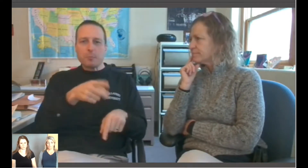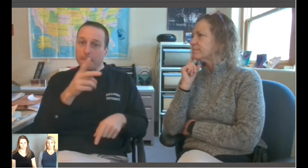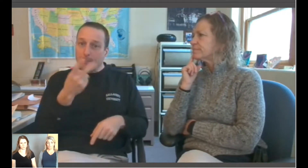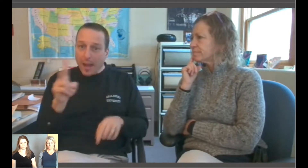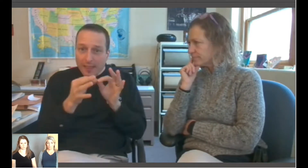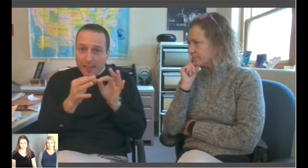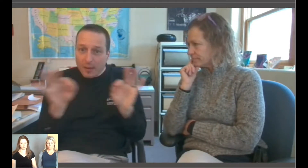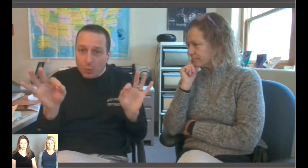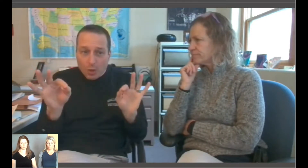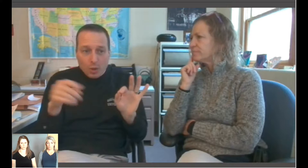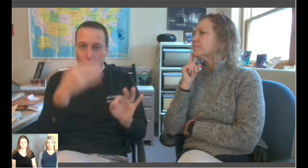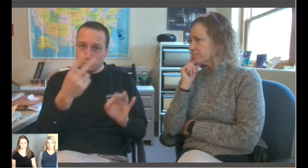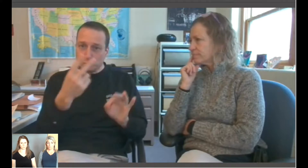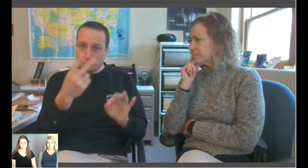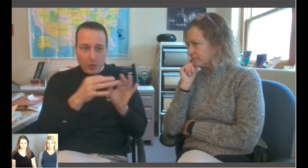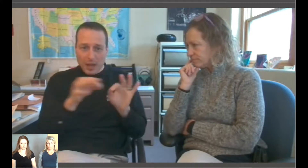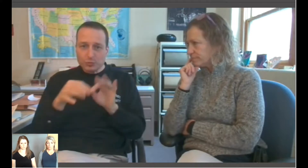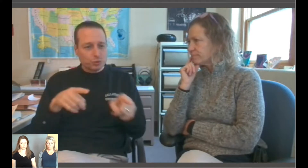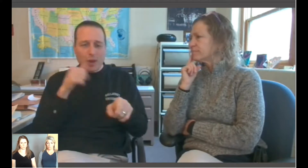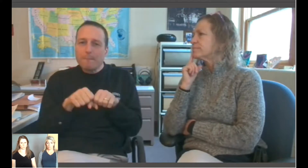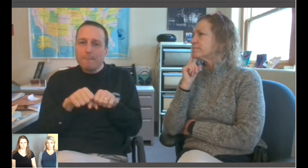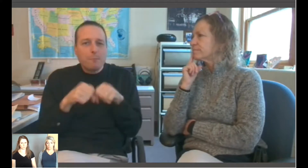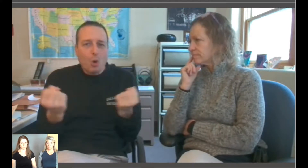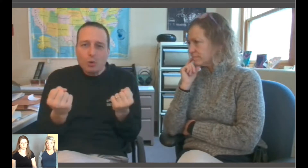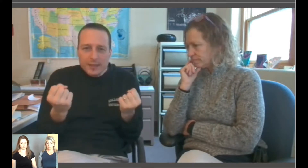They're bilingual. They're not broken.